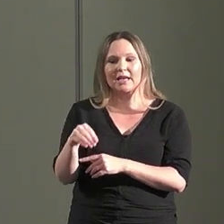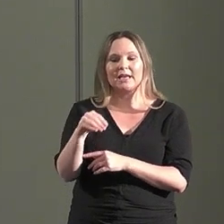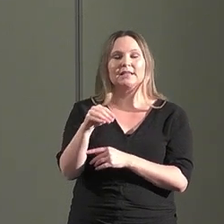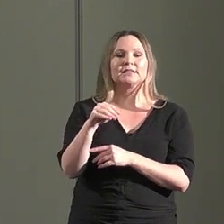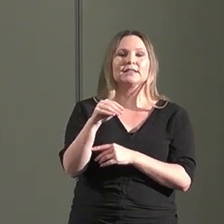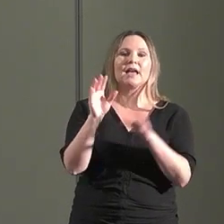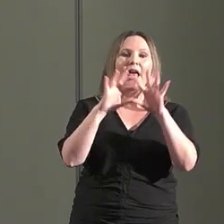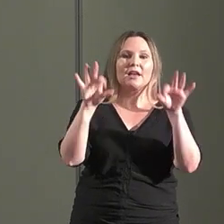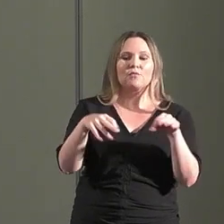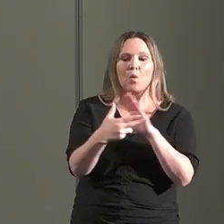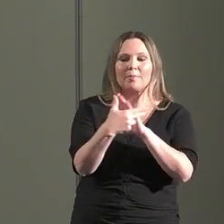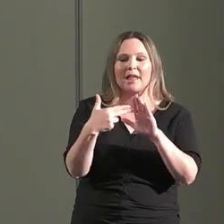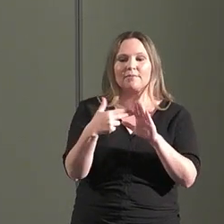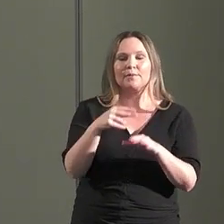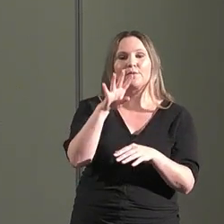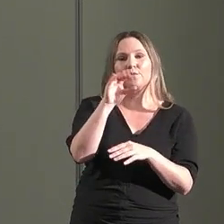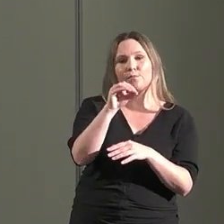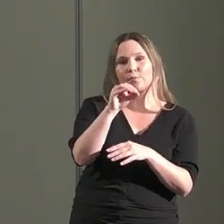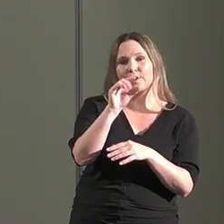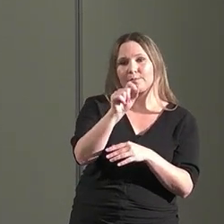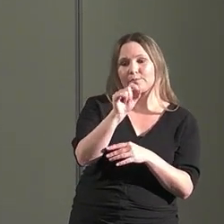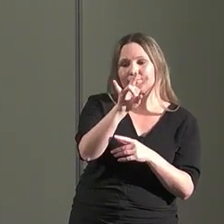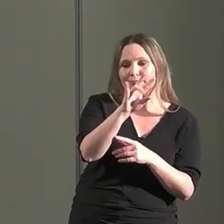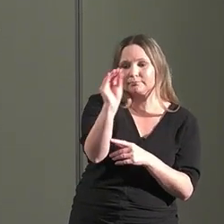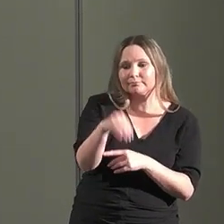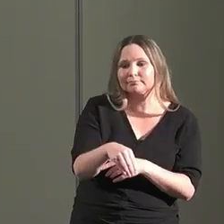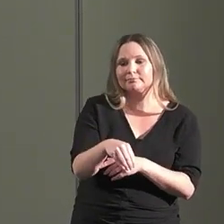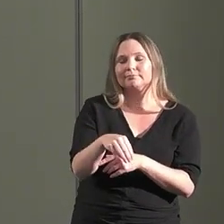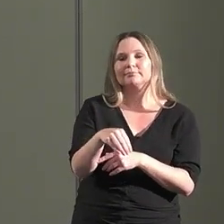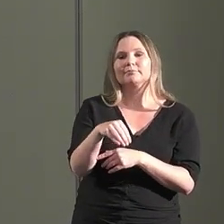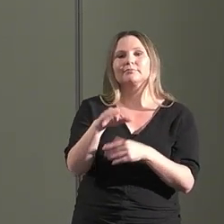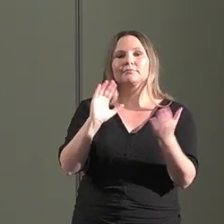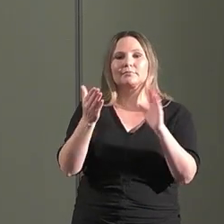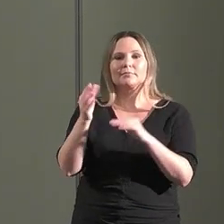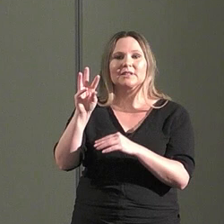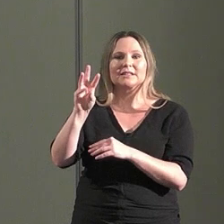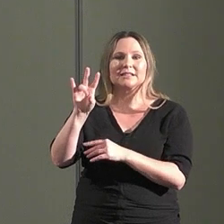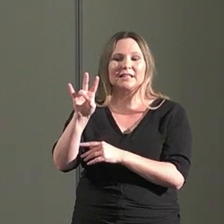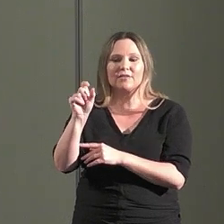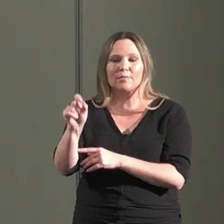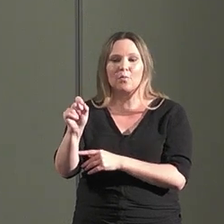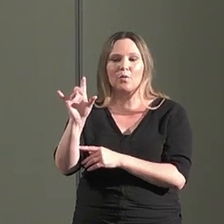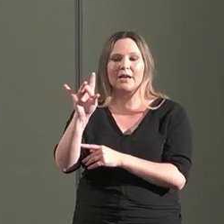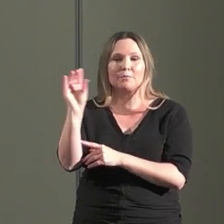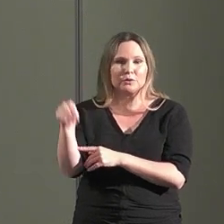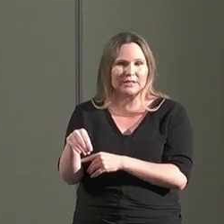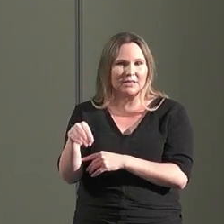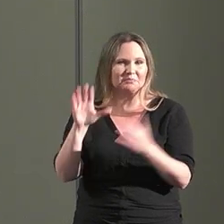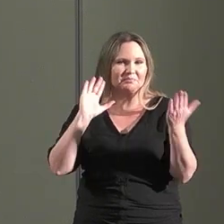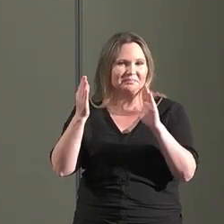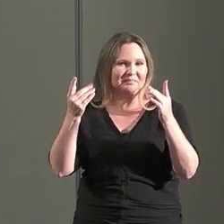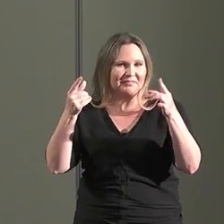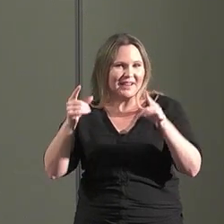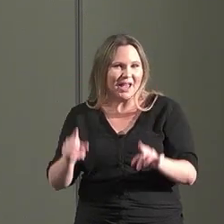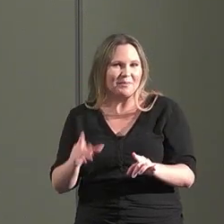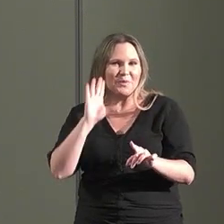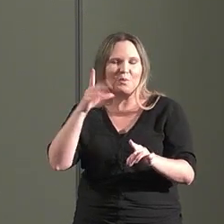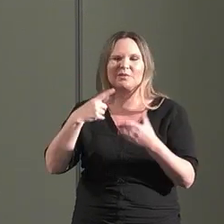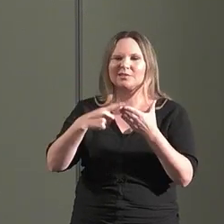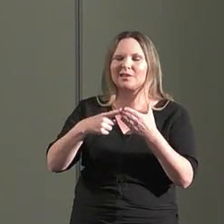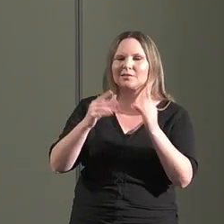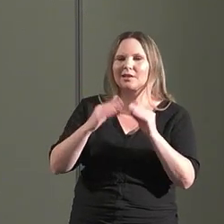So what seems to be happening there we will talk more about in the afternoon the implications